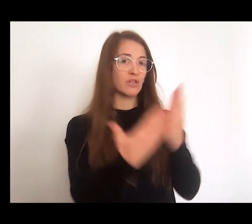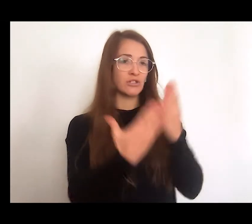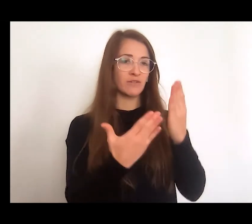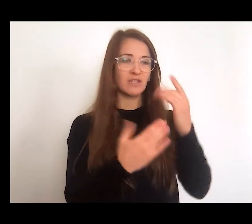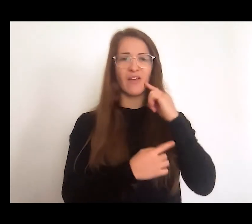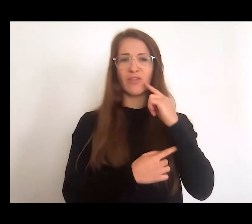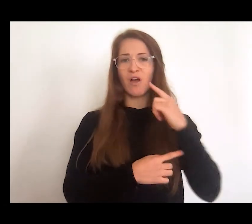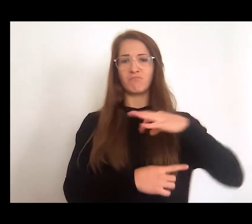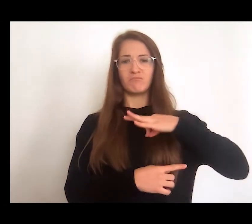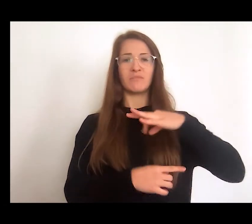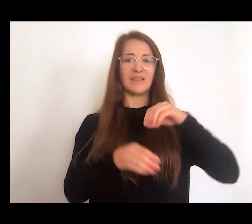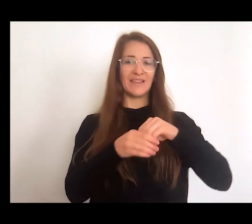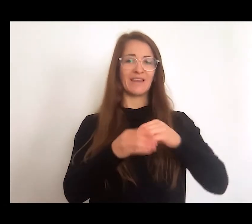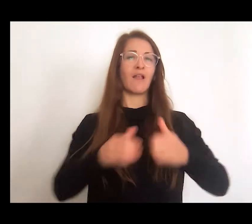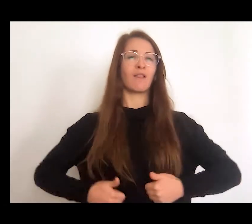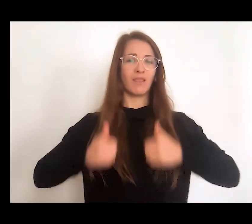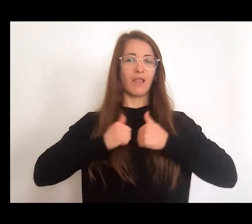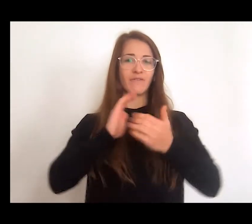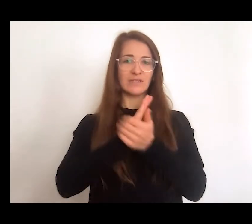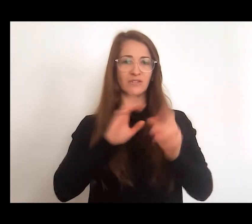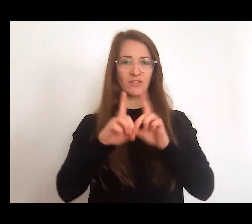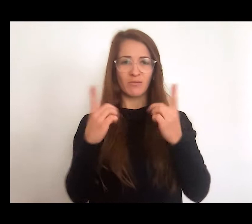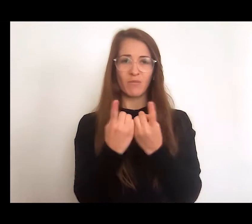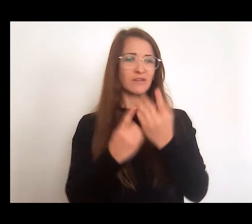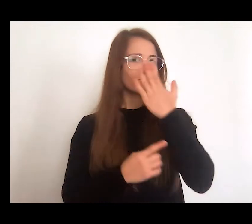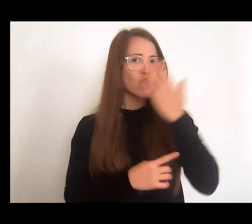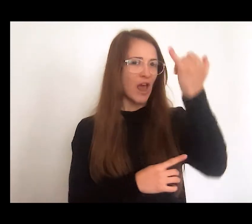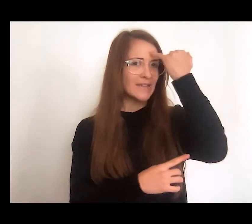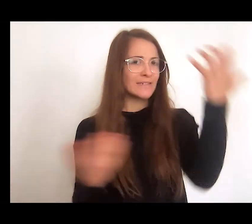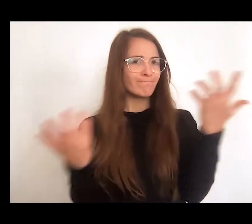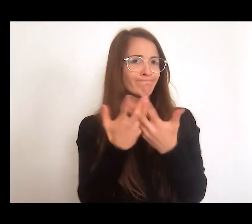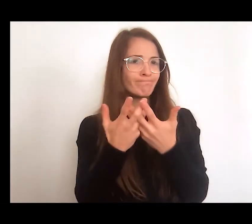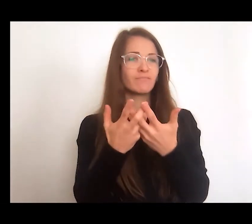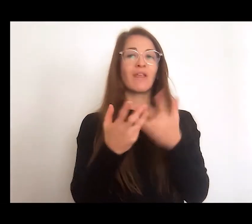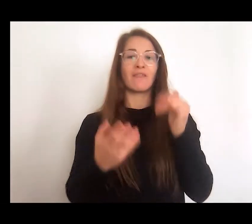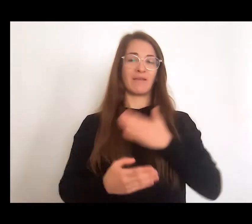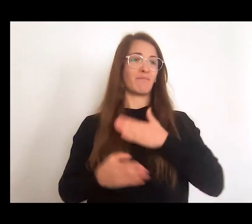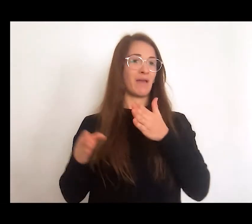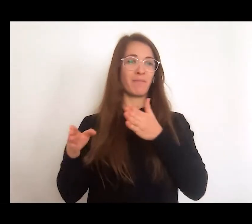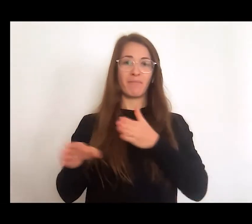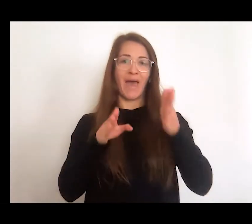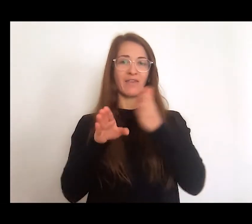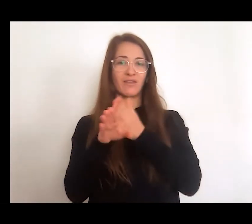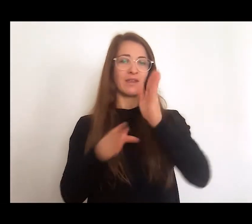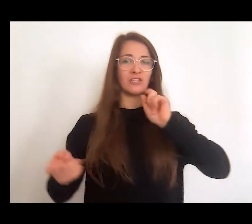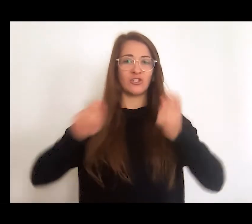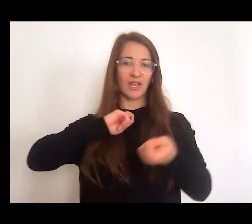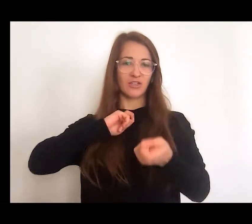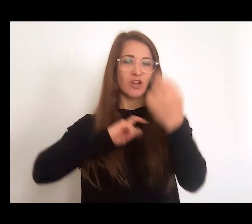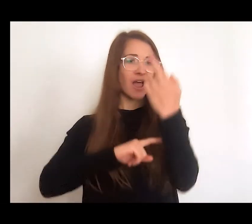FOR DISABILITIES SERVICES. I DECIDED TO VOLUNTEER IN THE LIFE SKILLS DEPARTMENT.